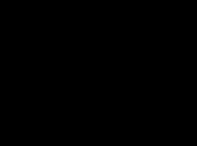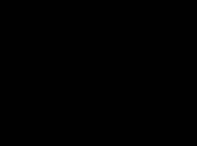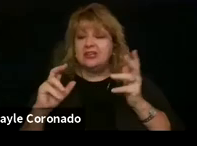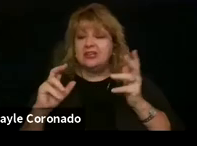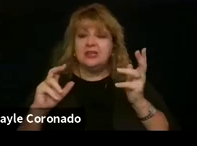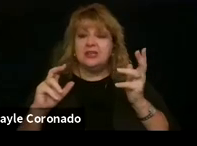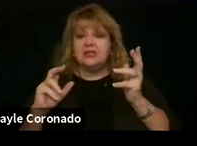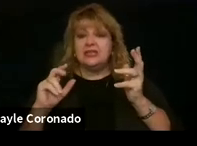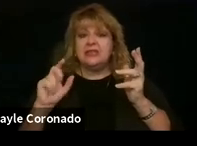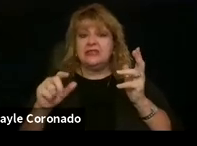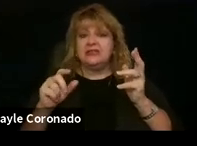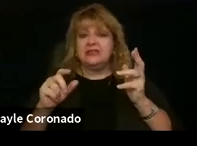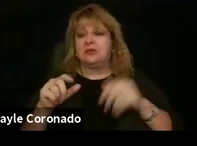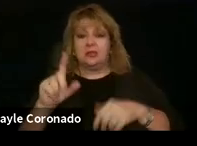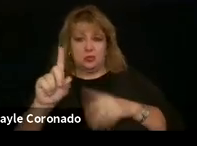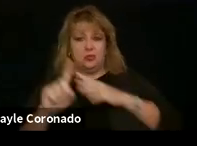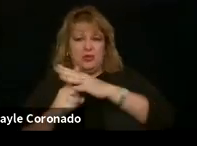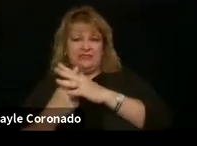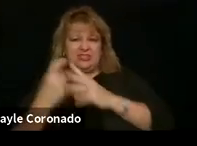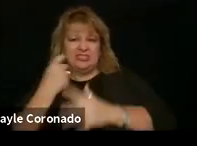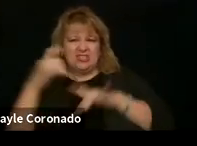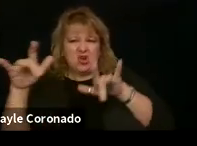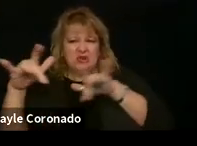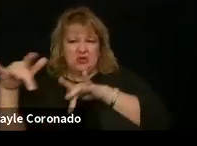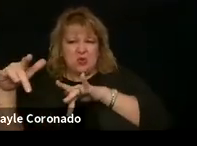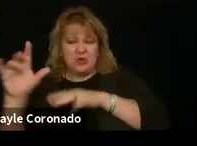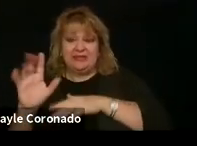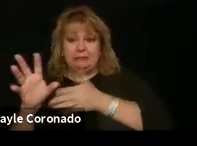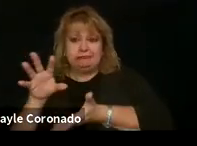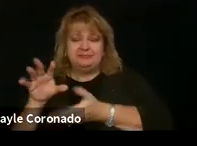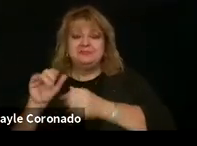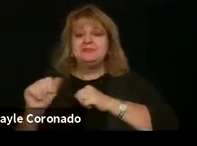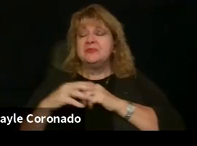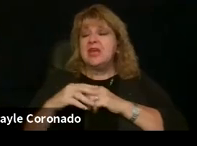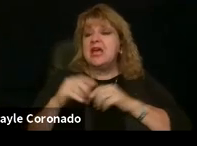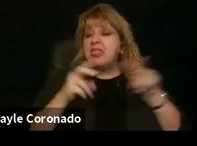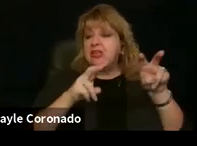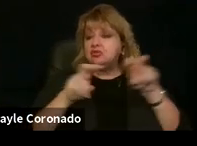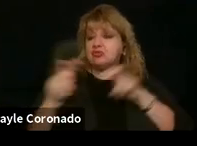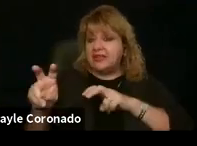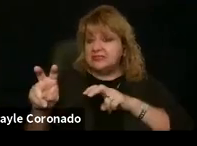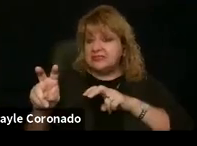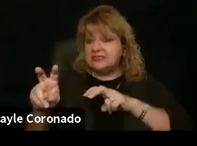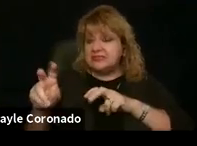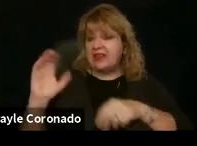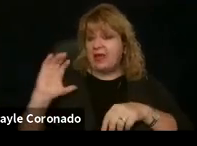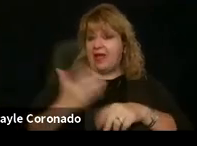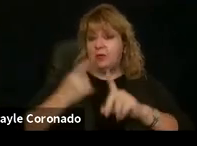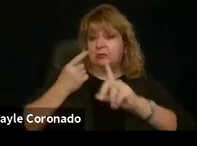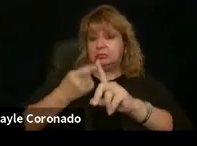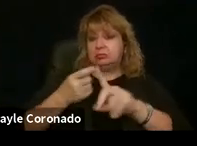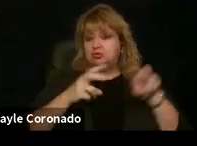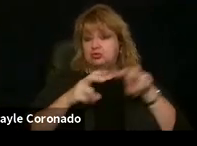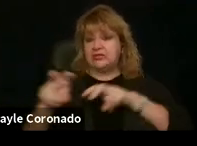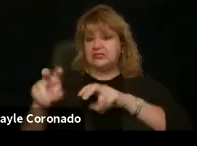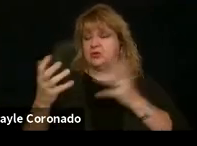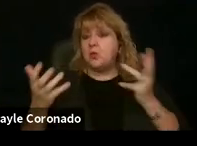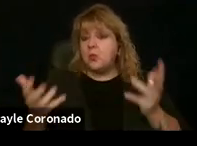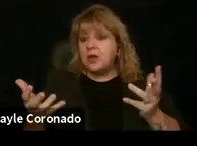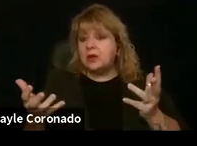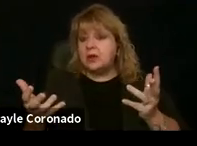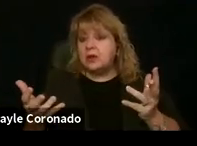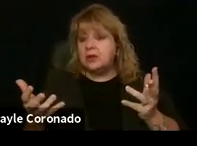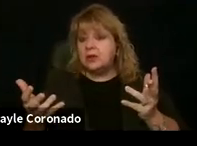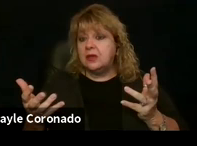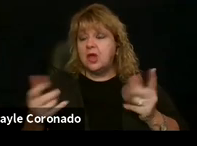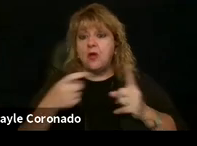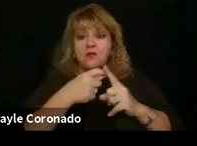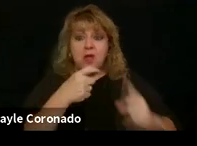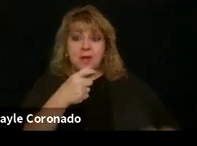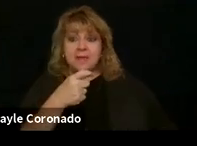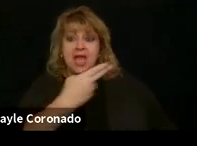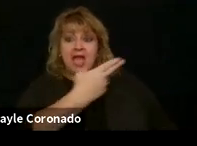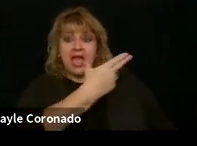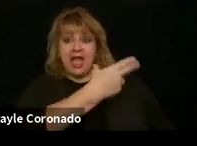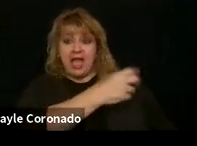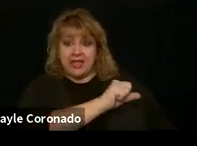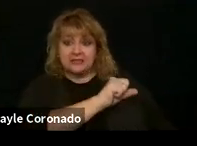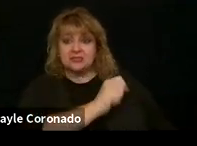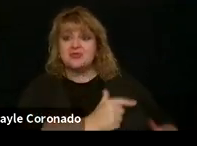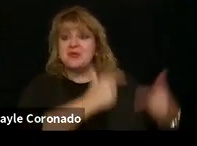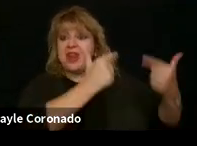So as we're talking about here, we're talking about transition, and this is, we use the word transition in a lot of different ways in our everyday lives, as well as even in the education context.